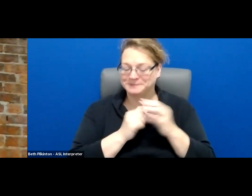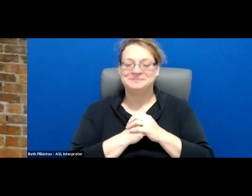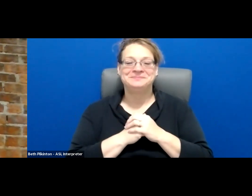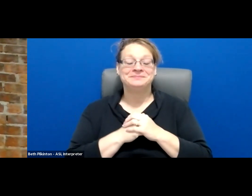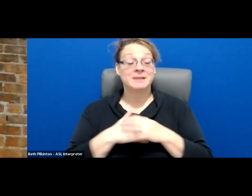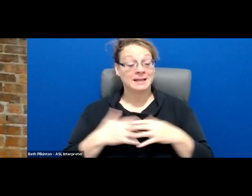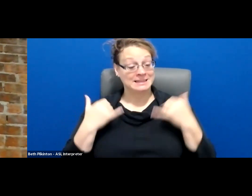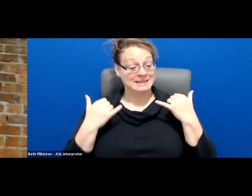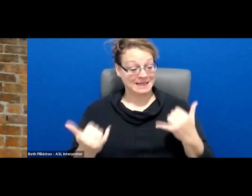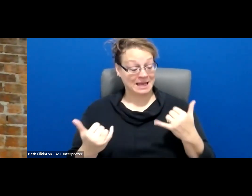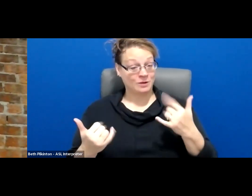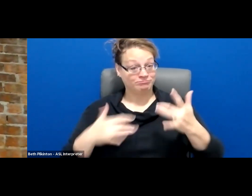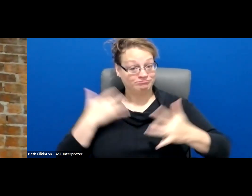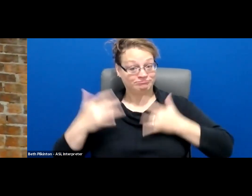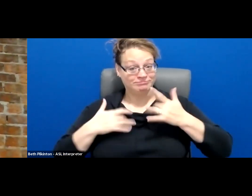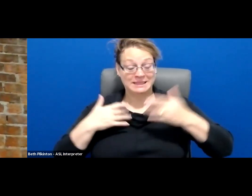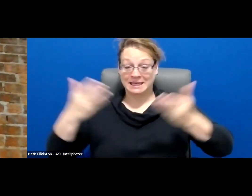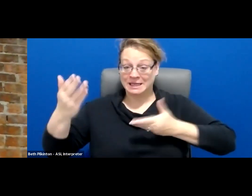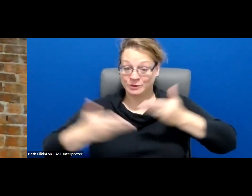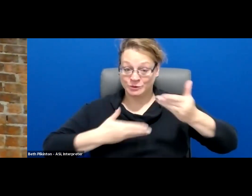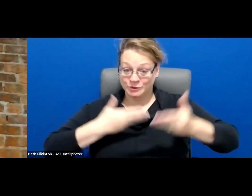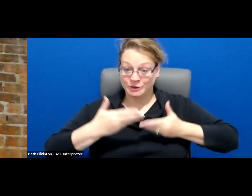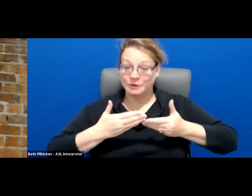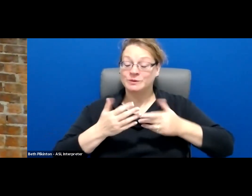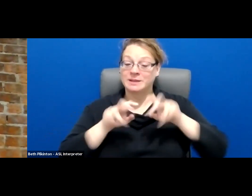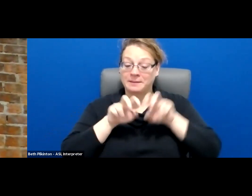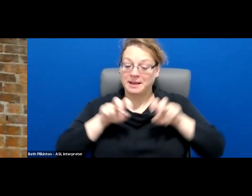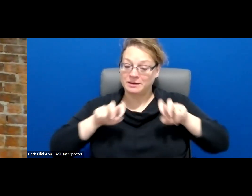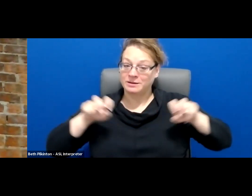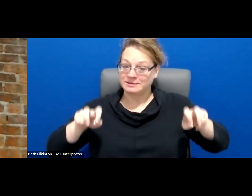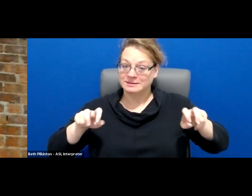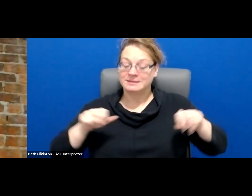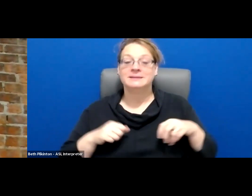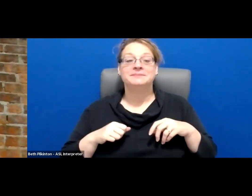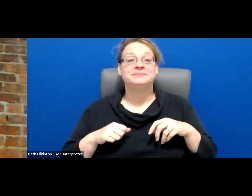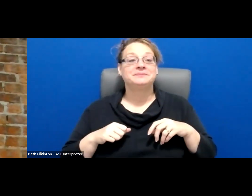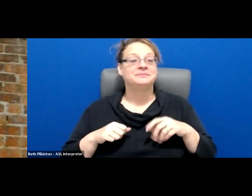If you miss that event you can find the video recording on disability rights Tennessee's YouTube channel.